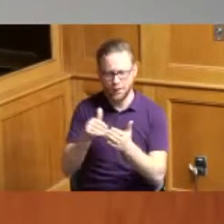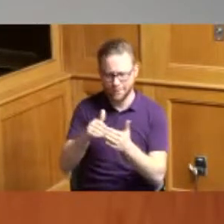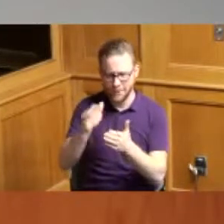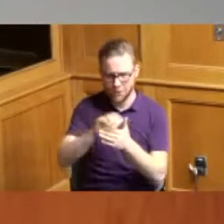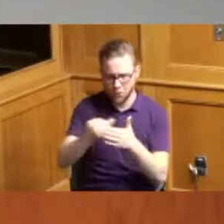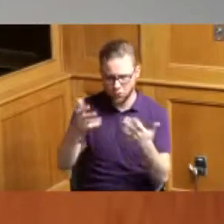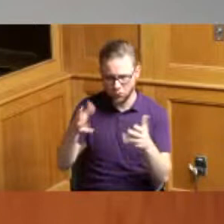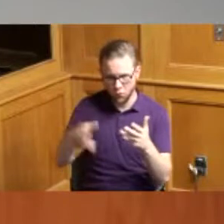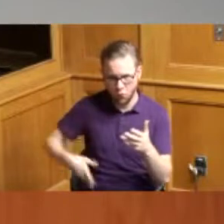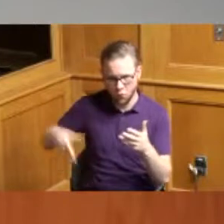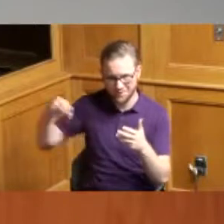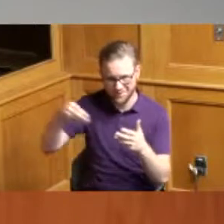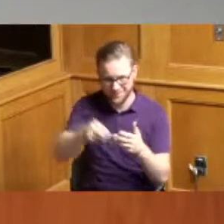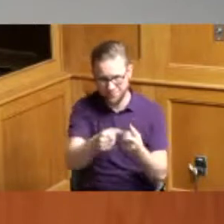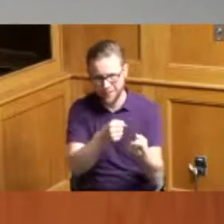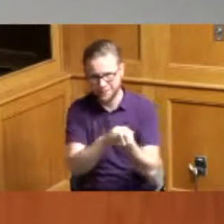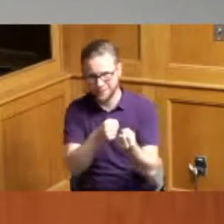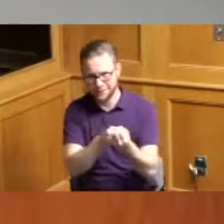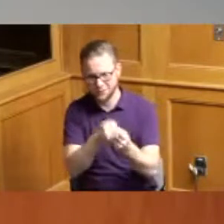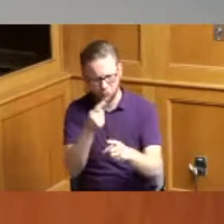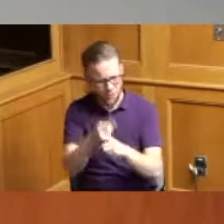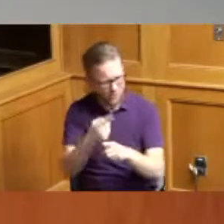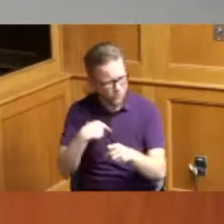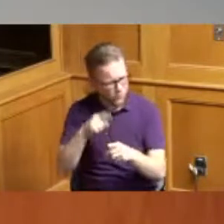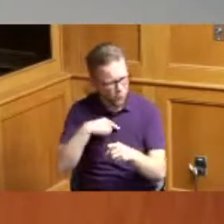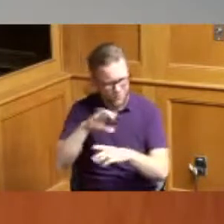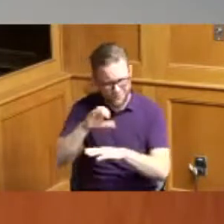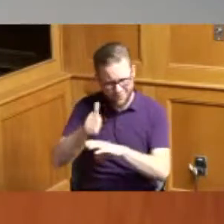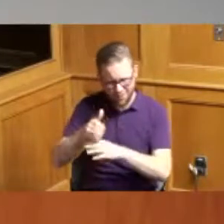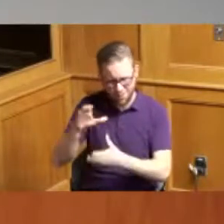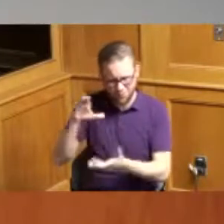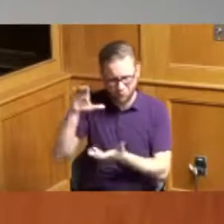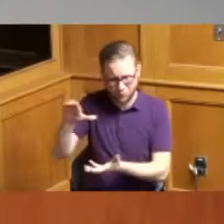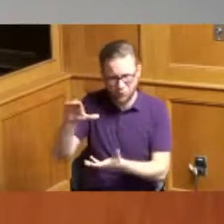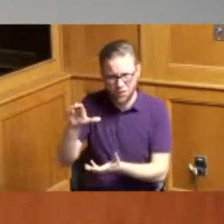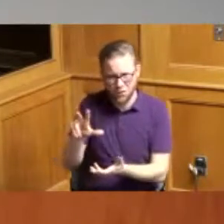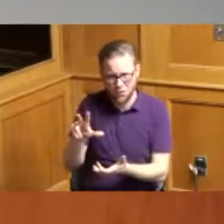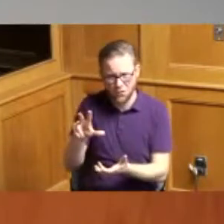in assistance I think we allocated 36 or so I don't remember the total amount